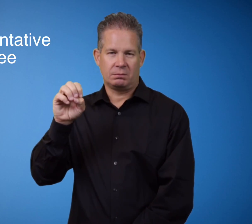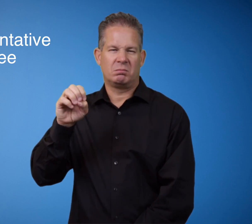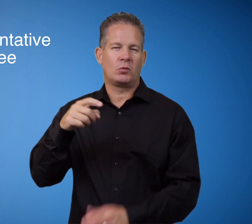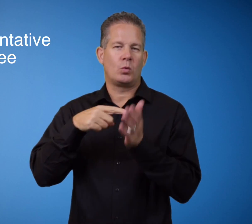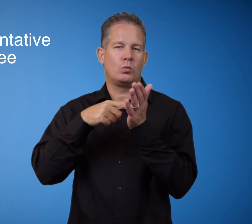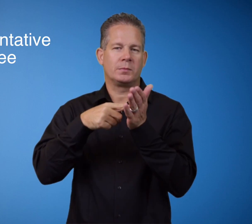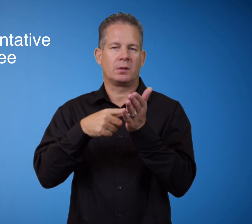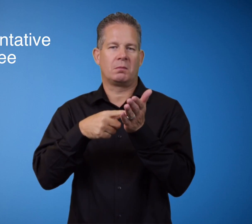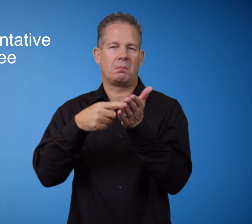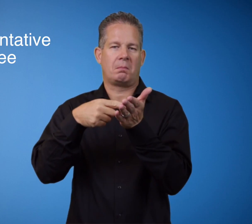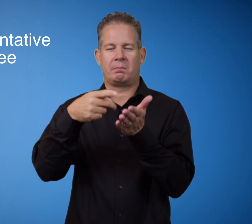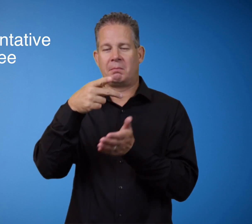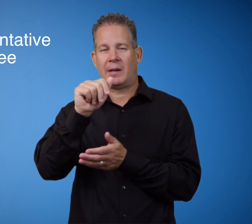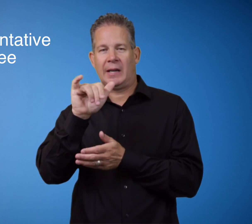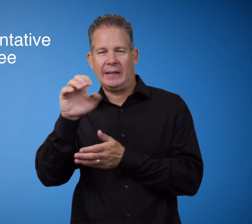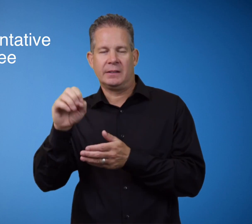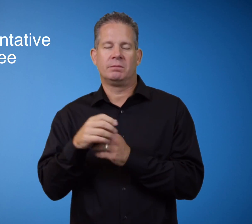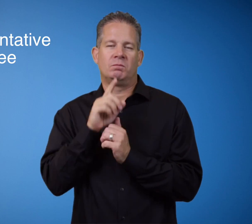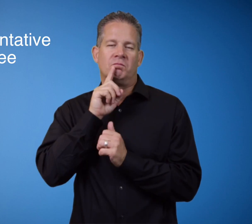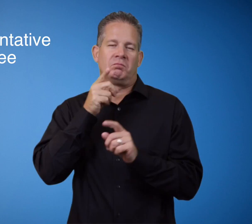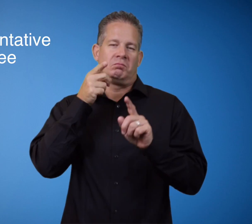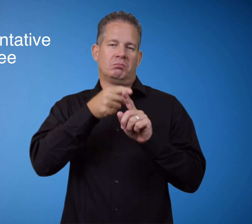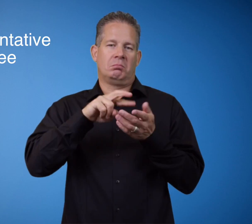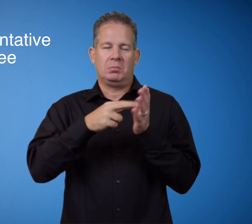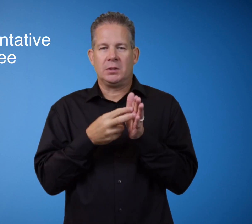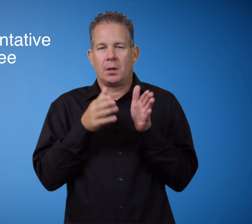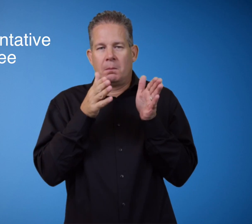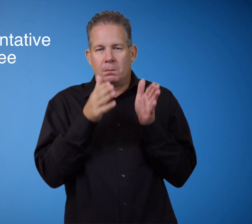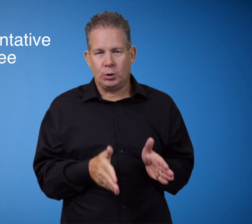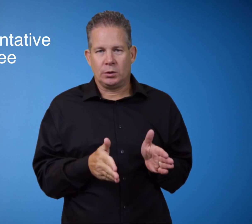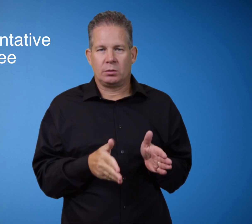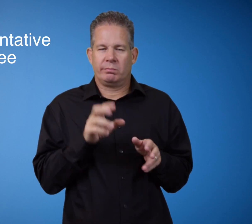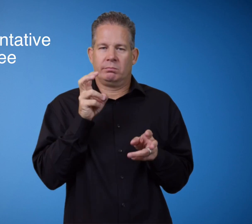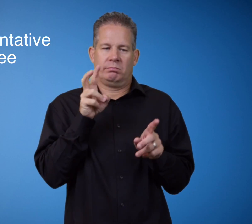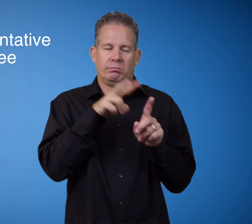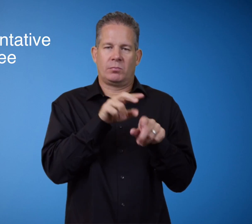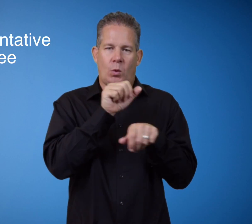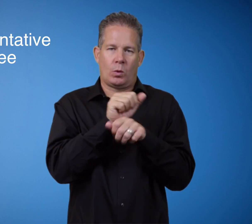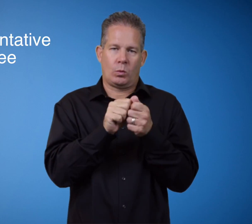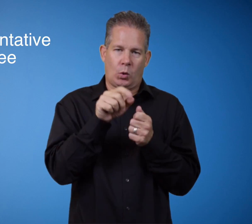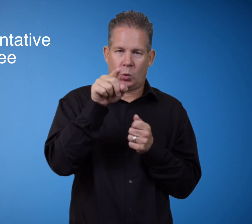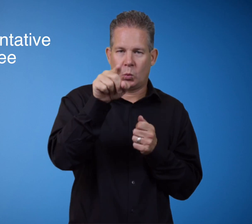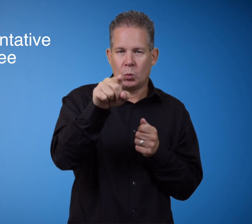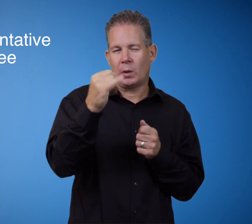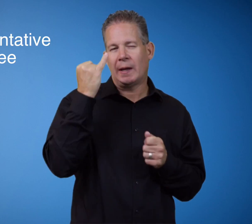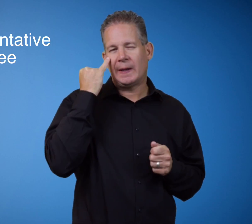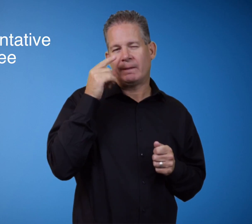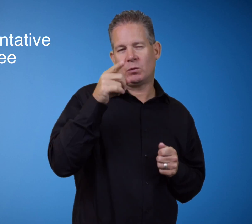A representative payee refers to a person that is assigned to work with you in the event